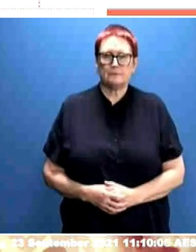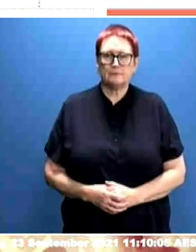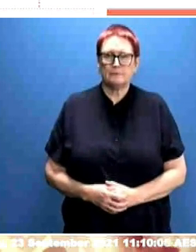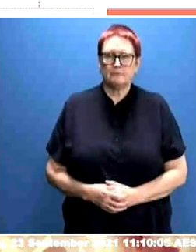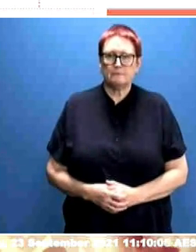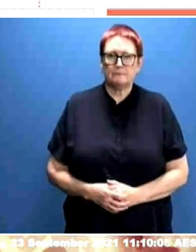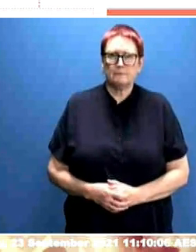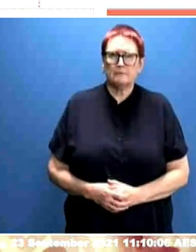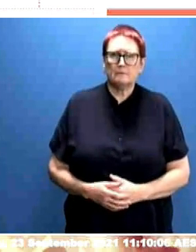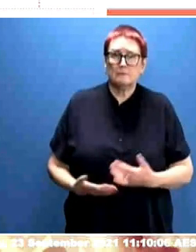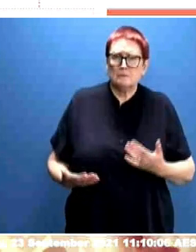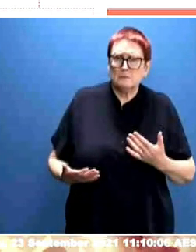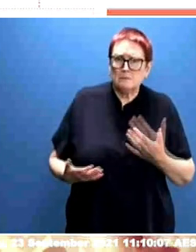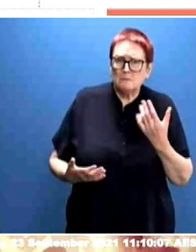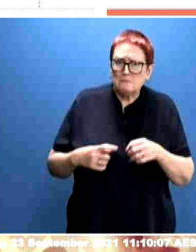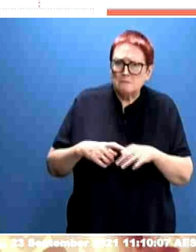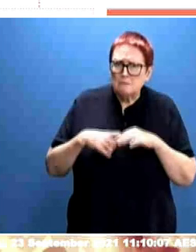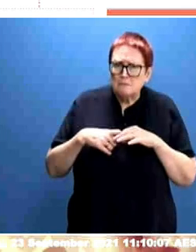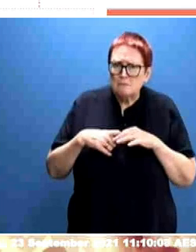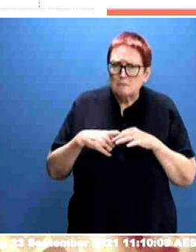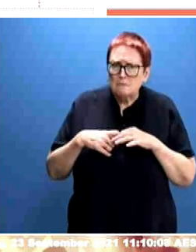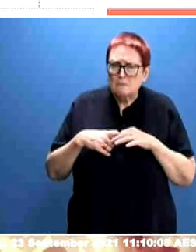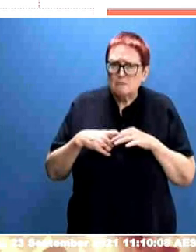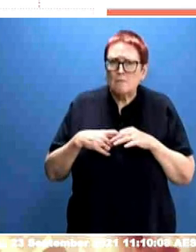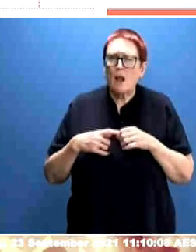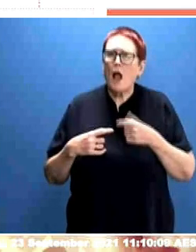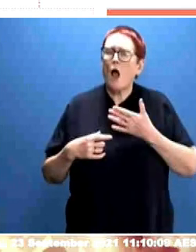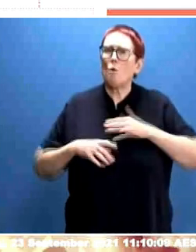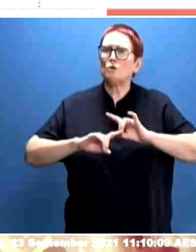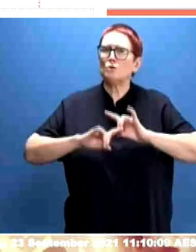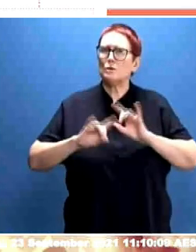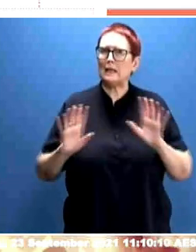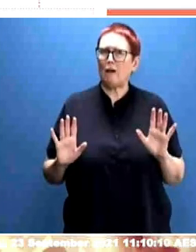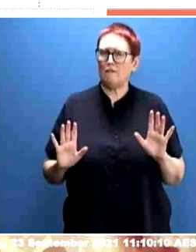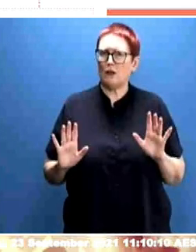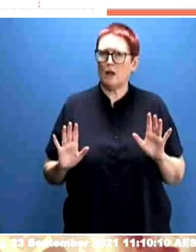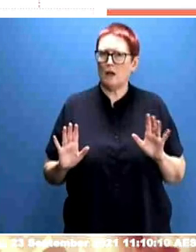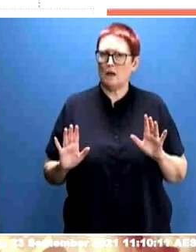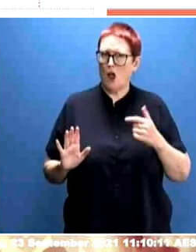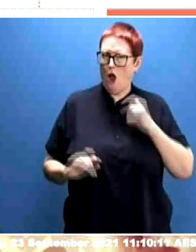Yes, I'm sorry, was there a question in that? I was just clarifying that that's what my understanding is.